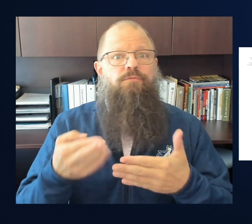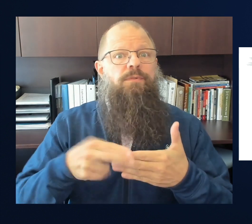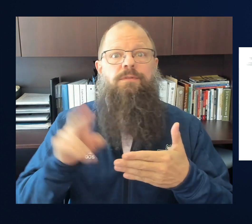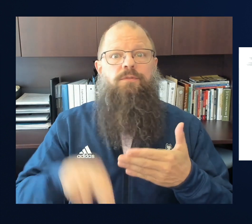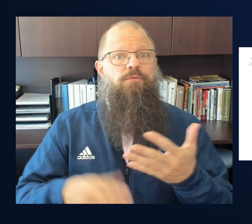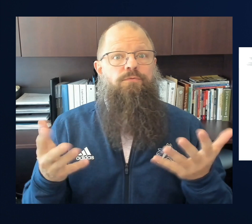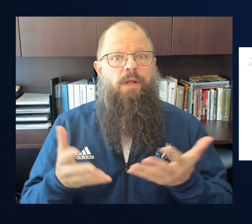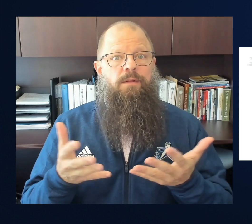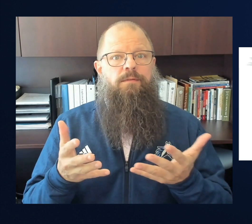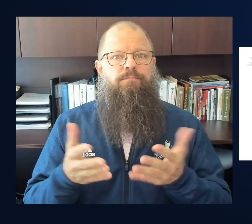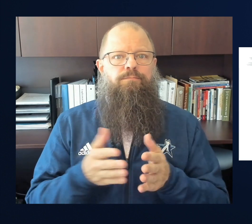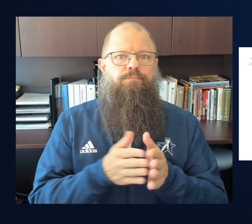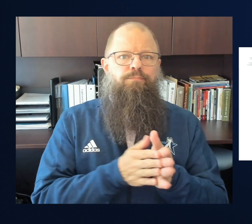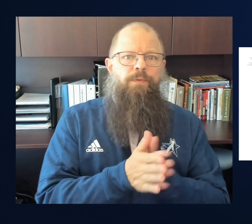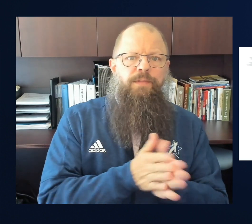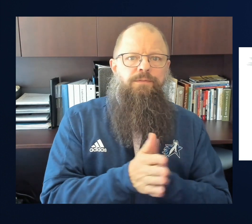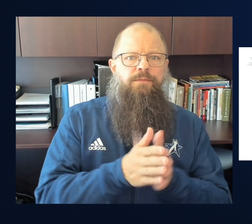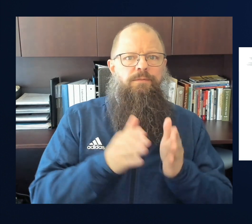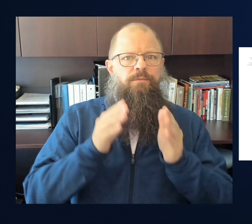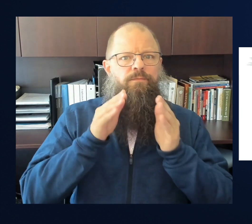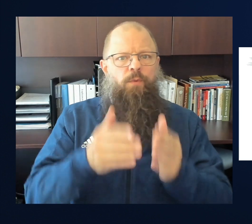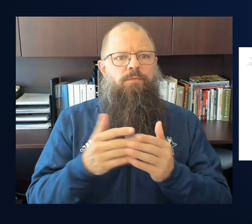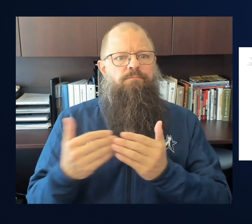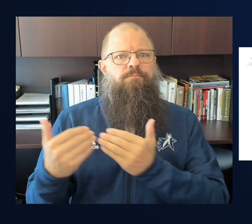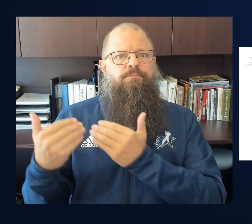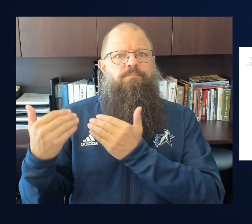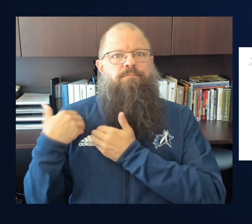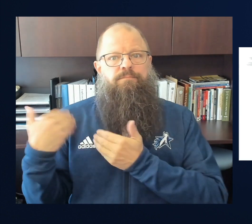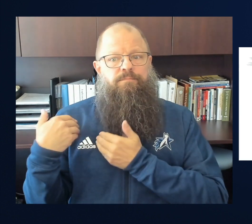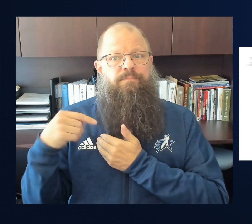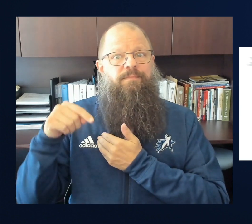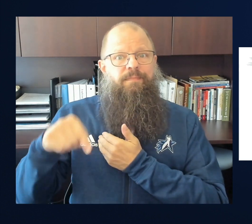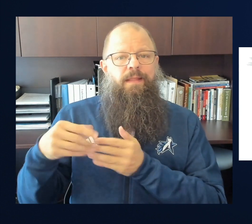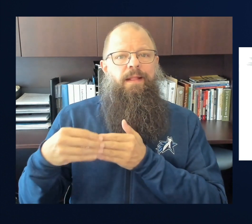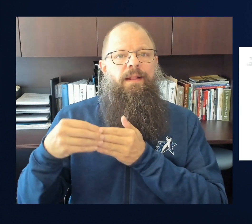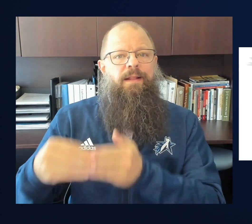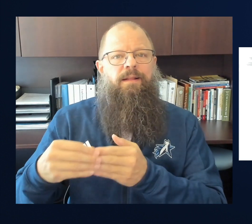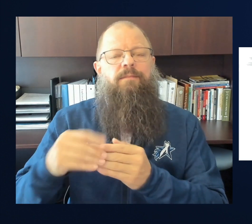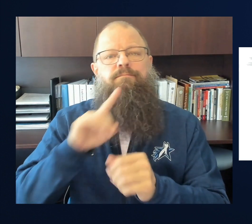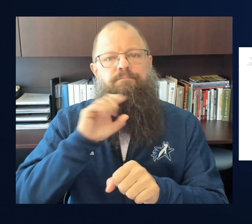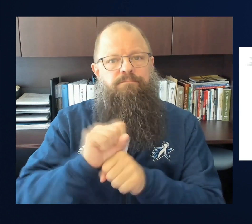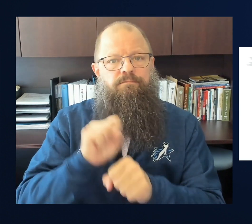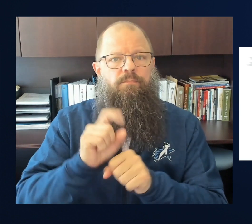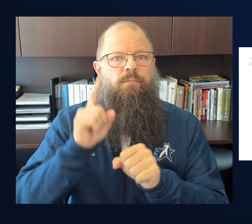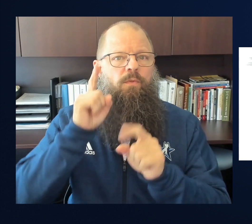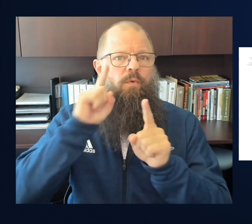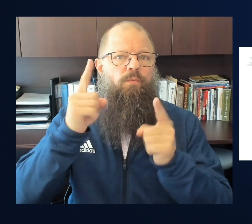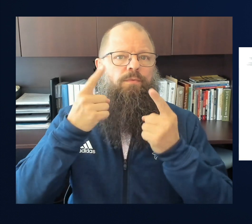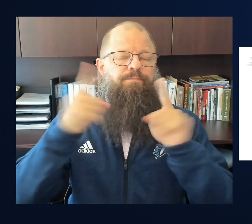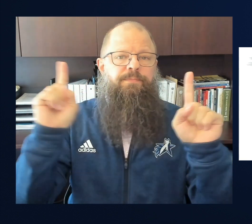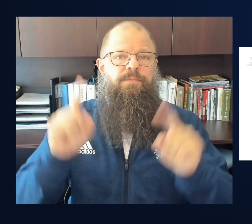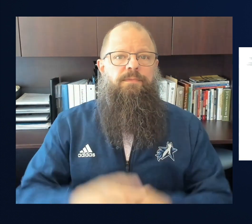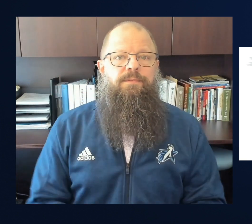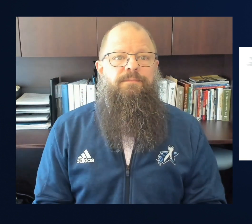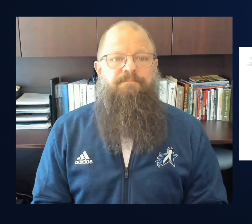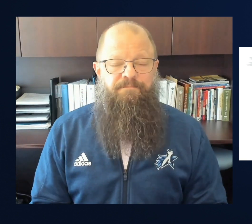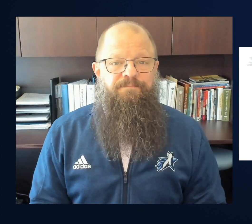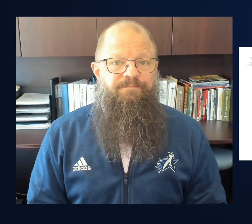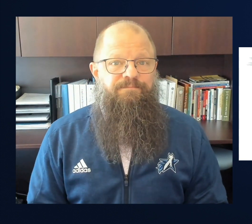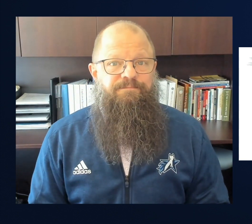their professional growth, because it increases motivation, focus, and accountability, which leads to a higher rate of goal